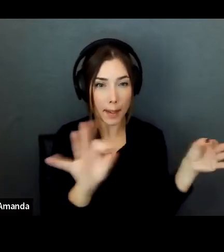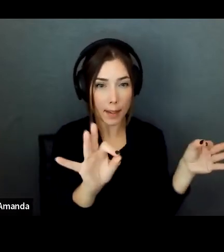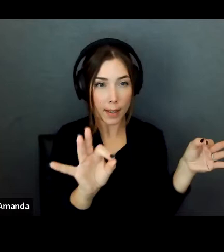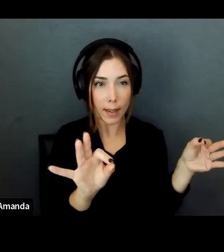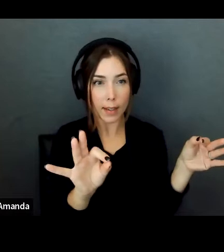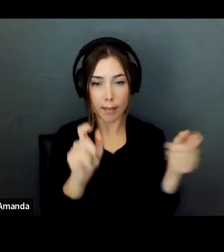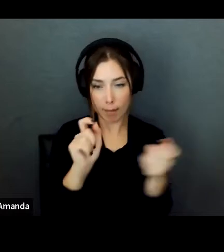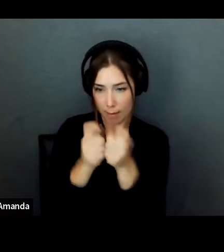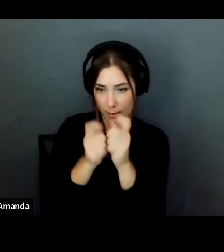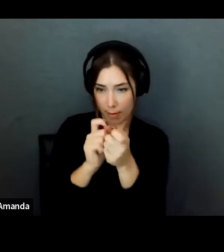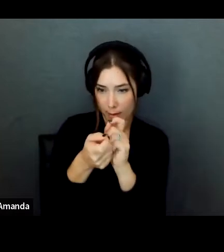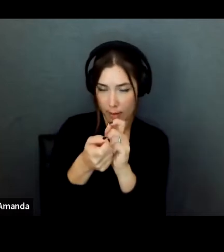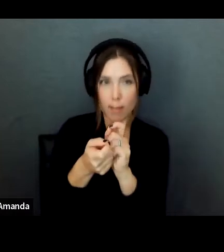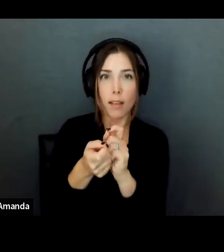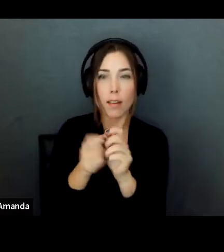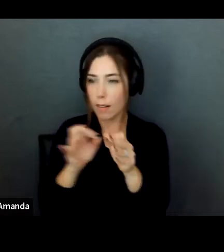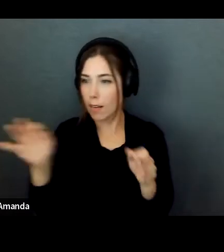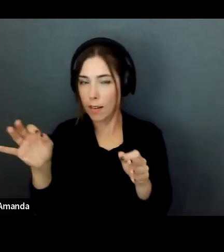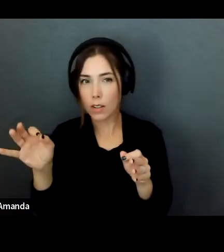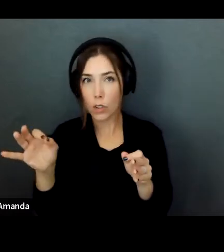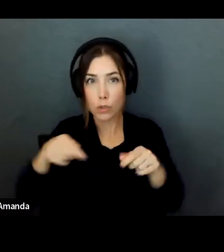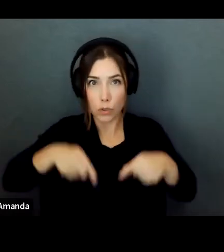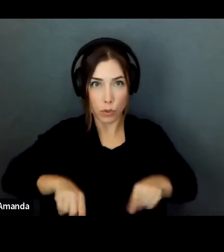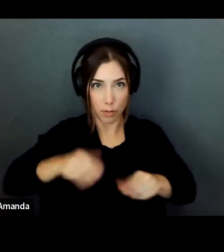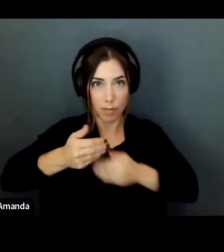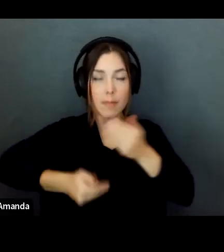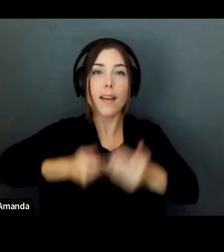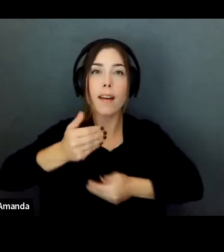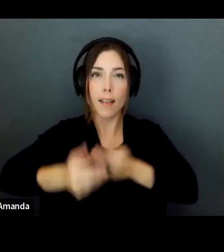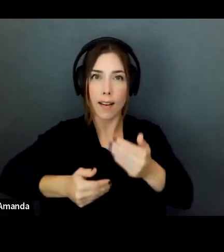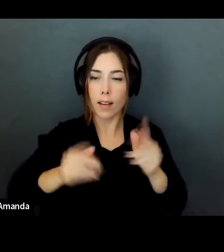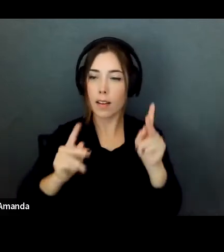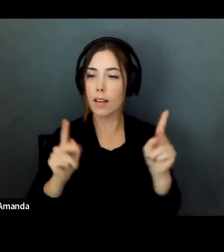So there are opportunities during that process for people with disabilities, their families